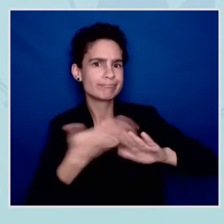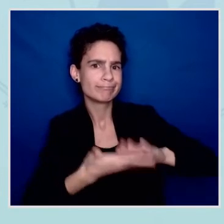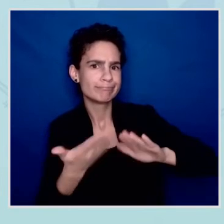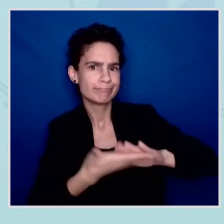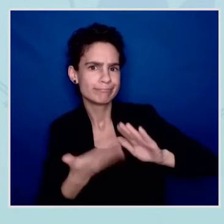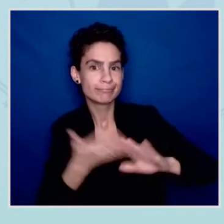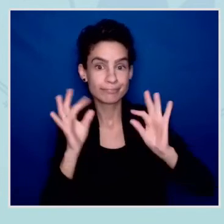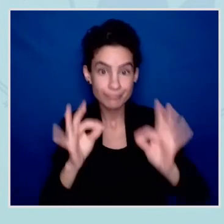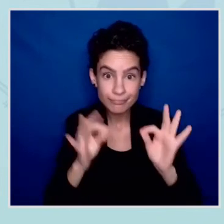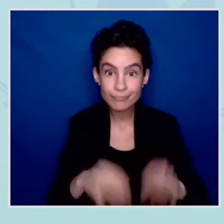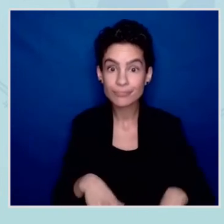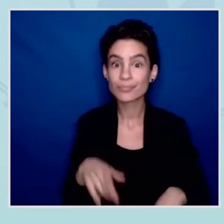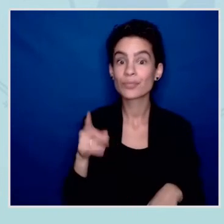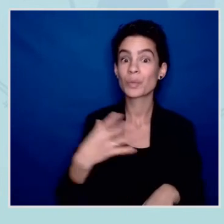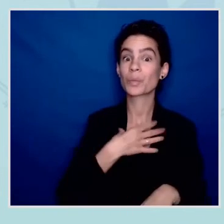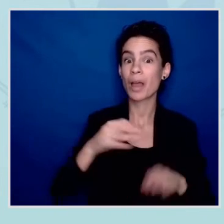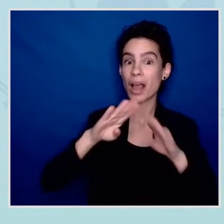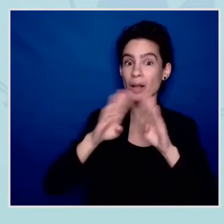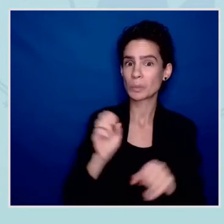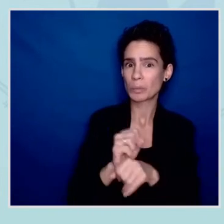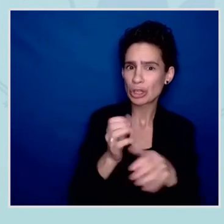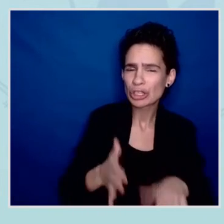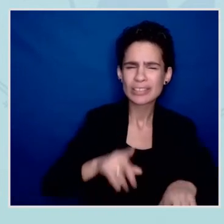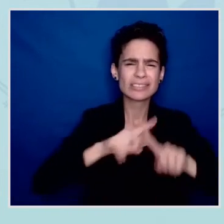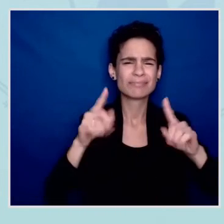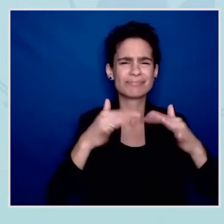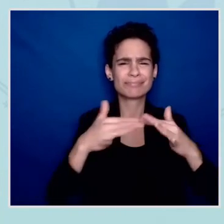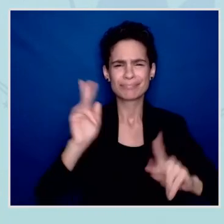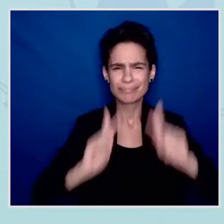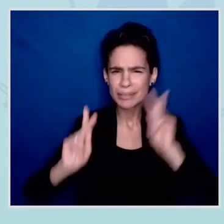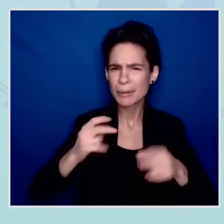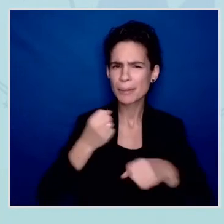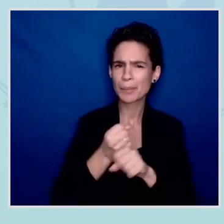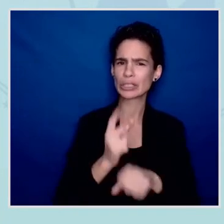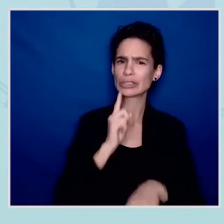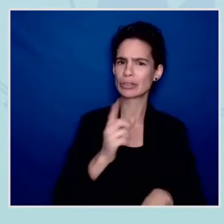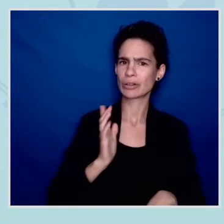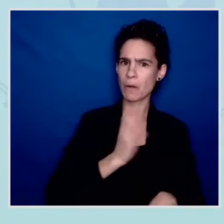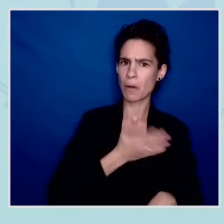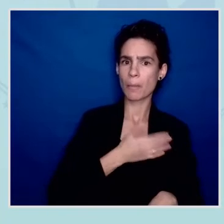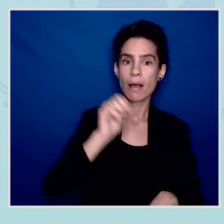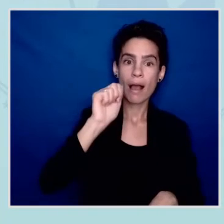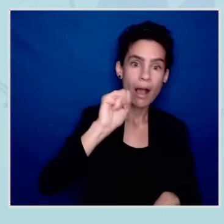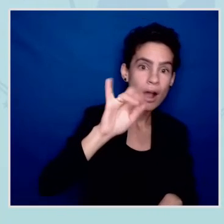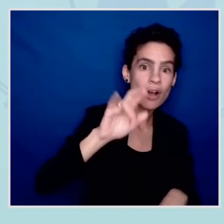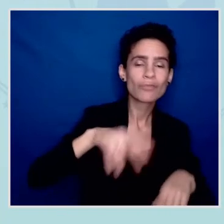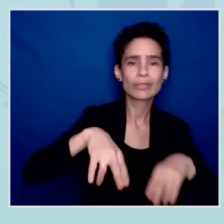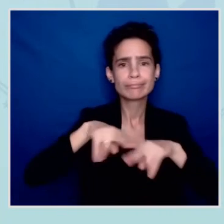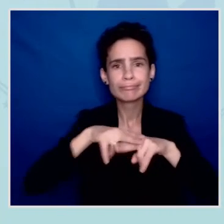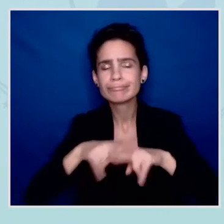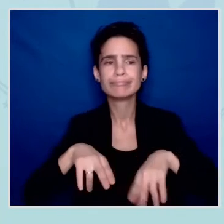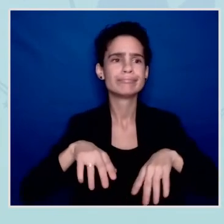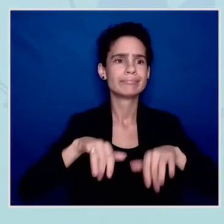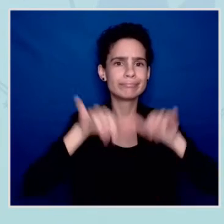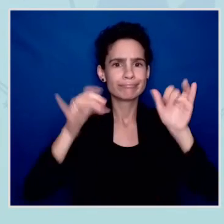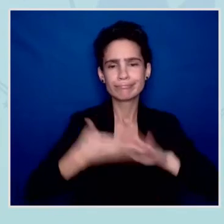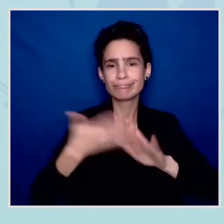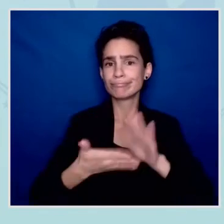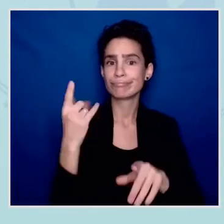HE SEES HOW UNION WORKERS HAVE BEEN HOLDING THIS COUNTRY TOGETHER DURING THIS CRISIS. HEALTHCARE WORKERS KEEPING OUR HOSPITAL SAFE, CLEAN AND EFFECTIVE, AND EFFICIENT, I MIGHT ADD. PUBLIC SERVICE WORKERS, WRITING AGAINST BUDGET SHORTFALLS, TO